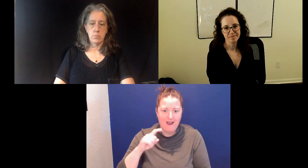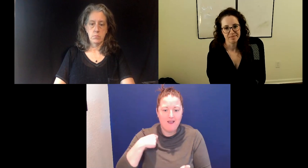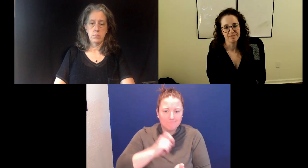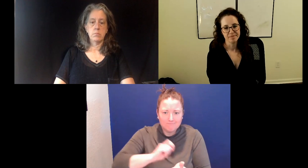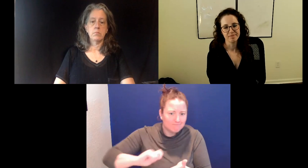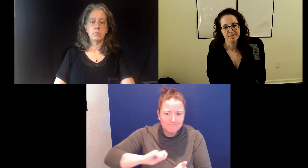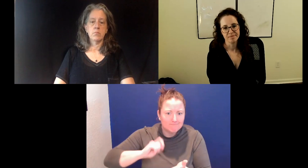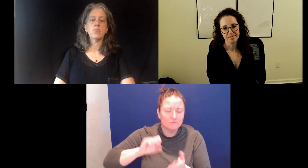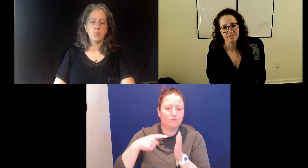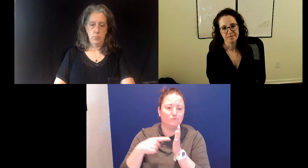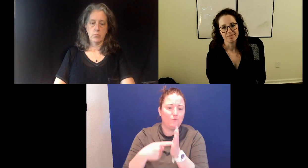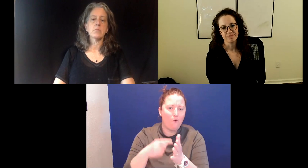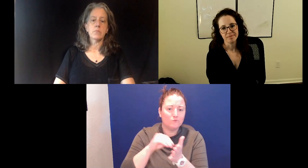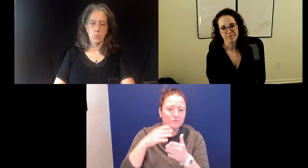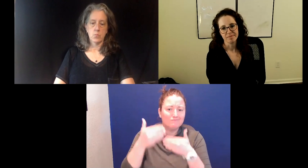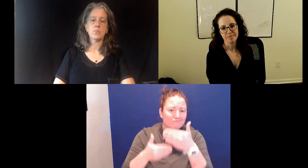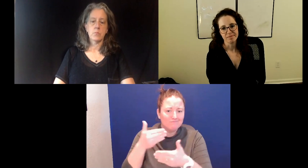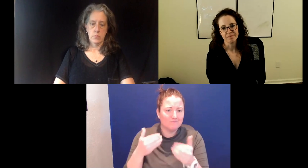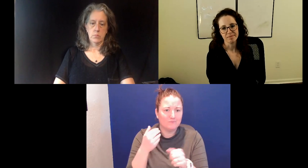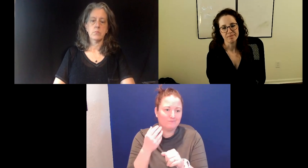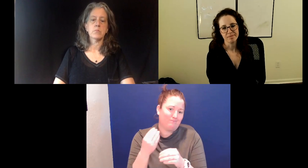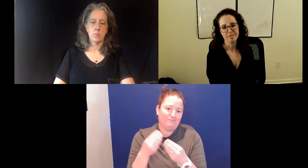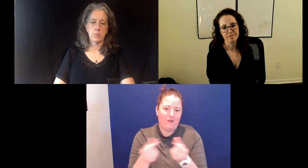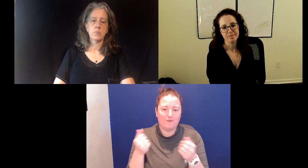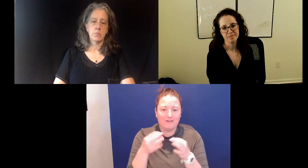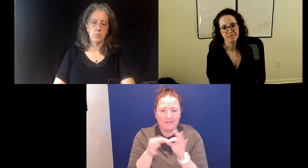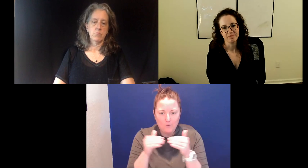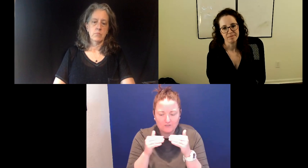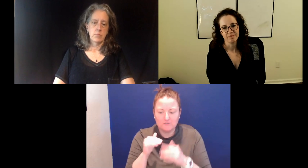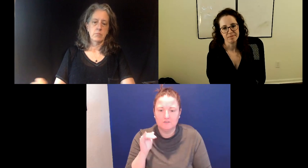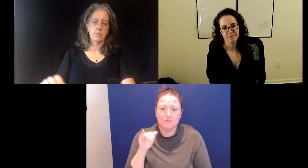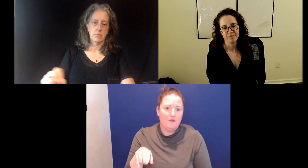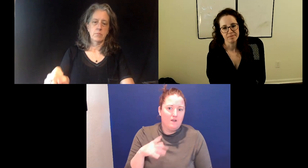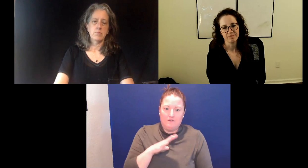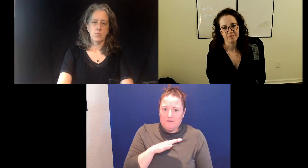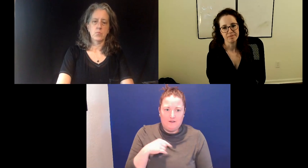really cool i use my ipad and i use my apple pencil and so it's synced with my zoom meeting and